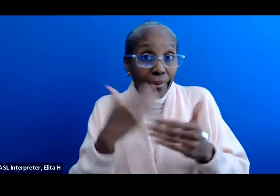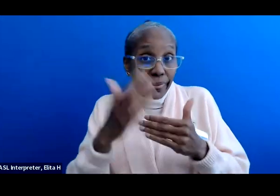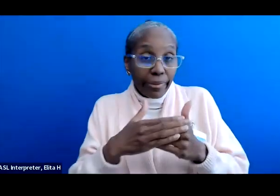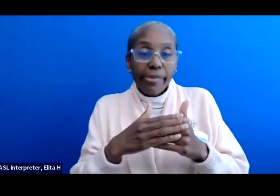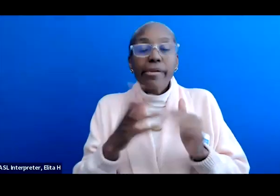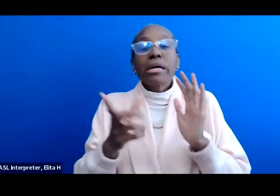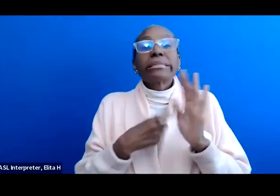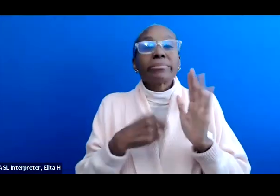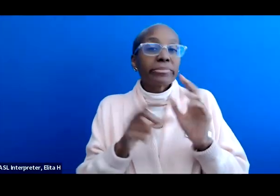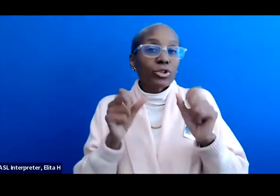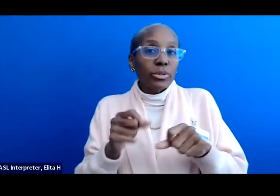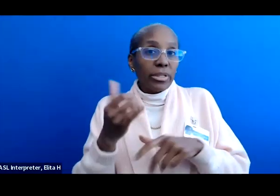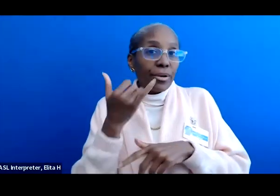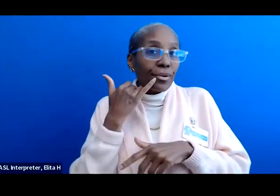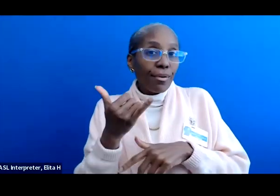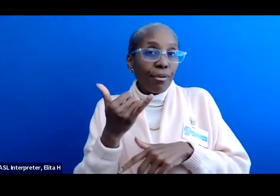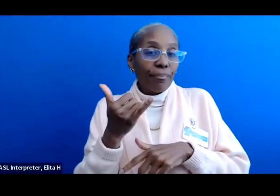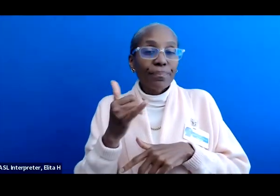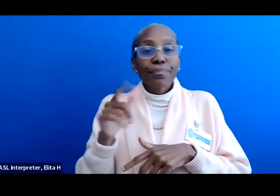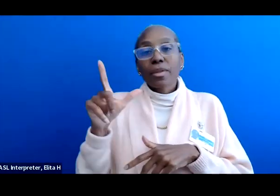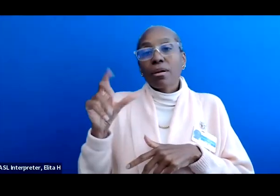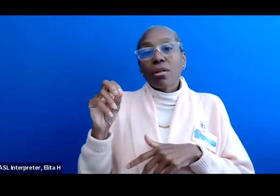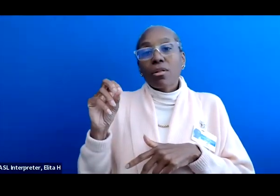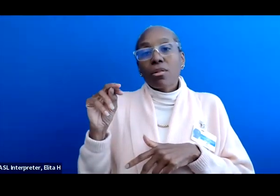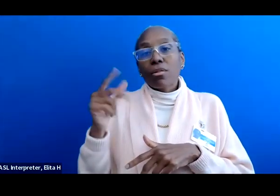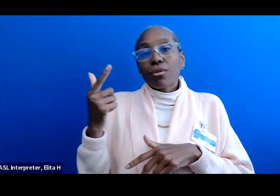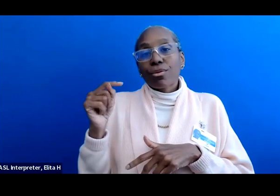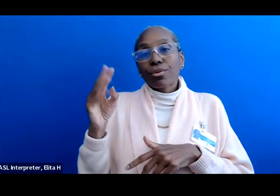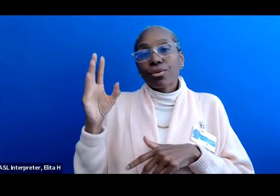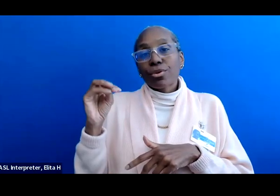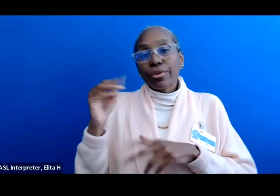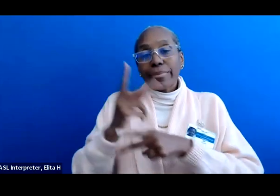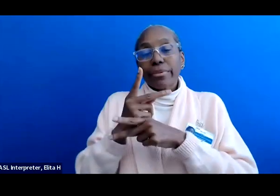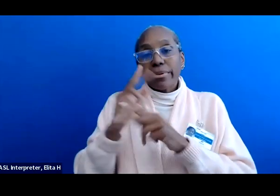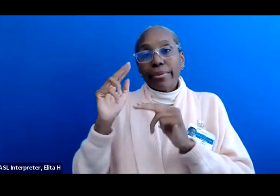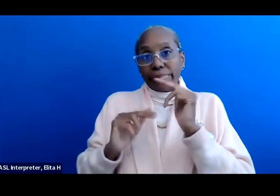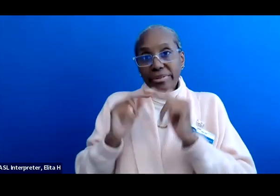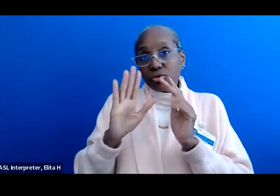Sometimes you can call long term care facilities in your area and ask